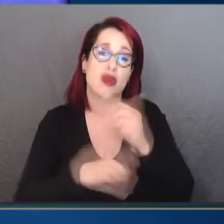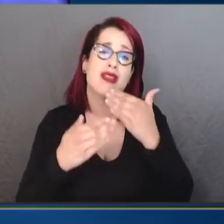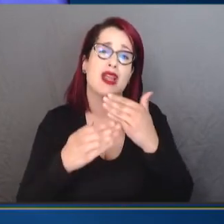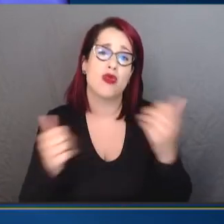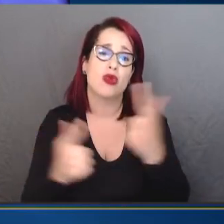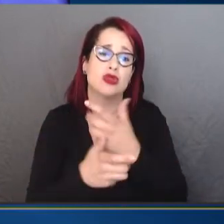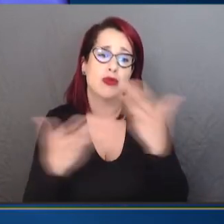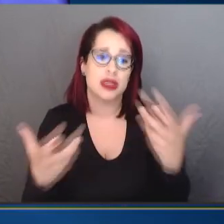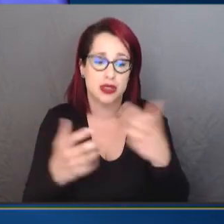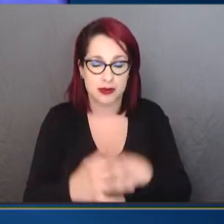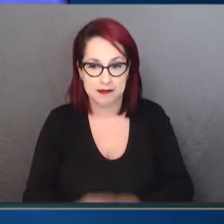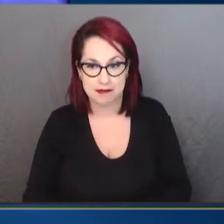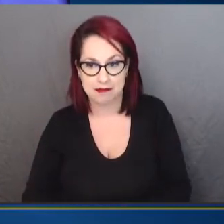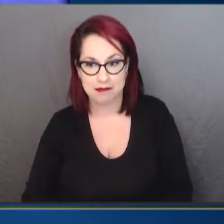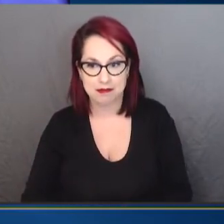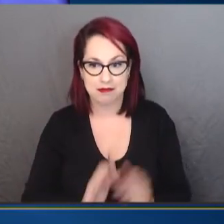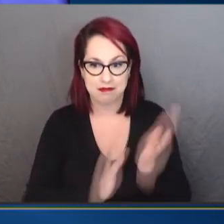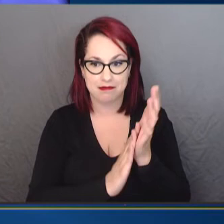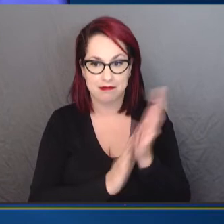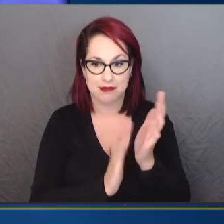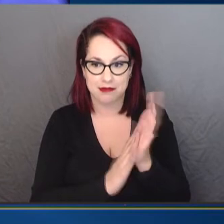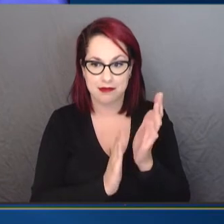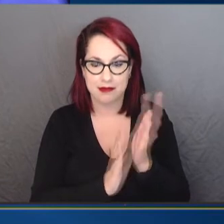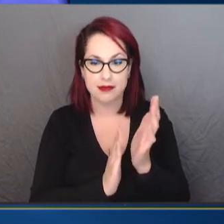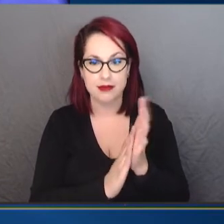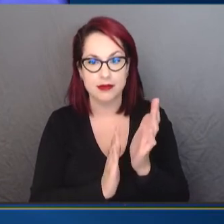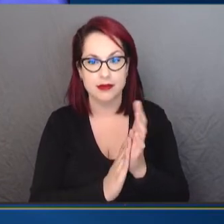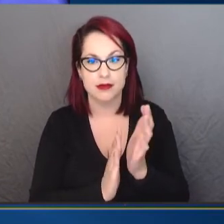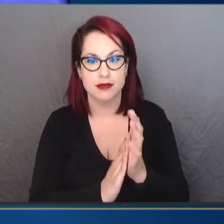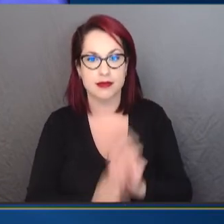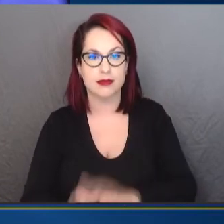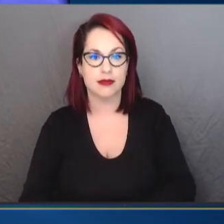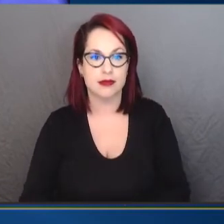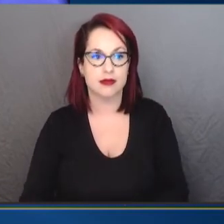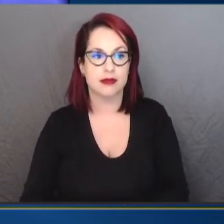Marvin Figueroa: